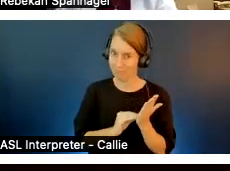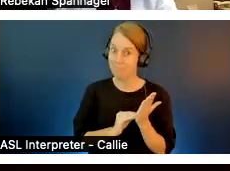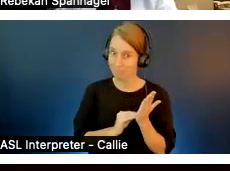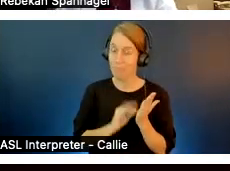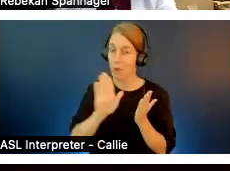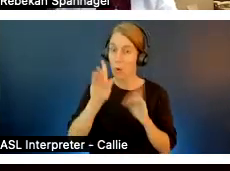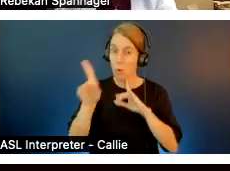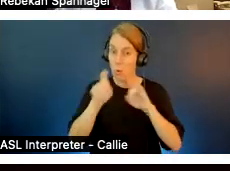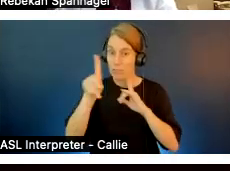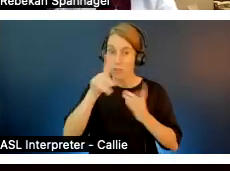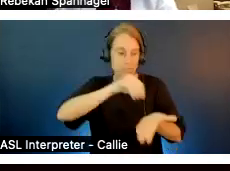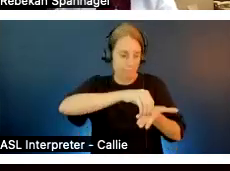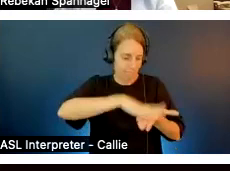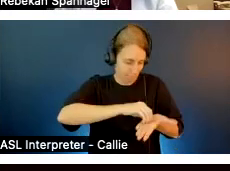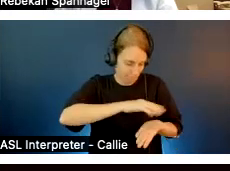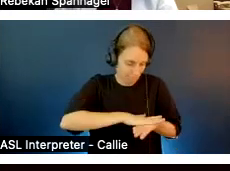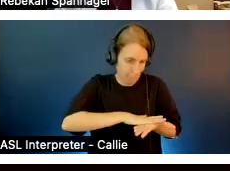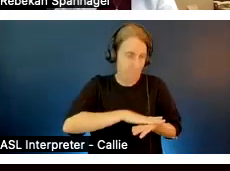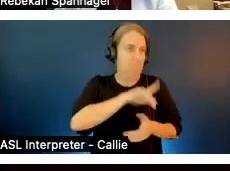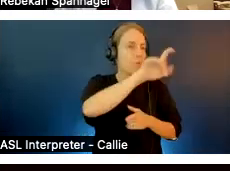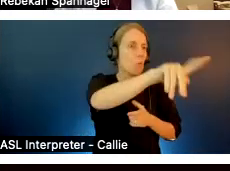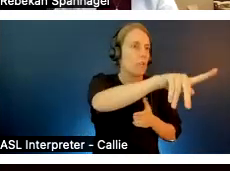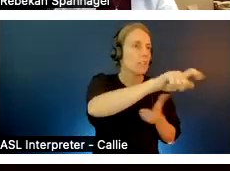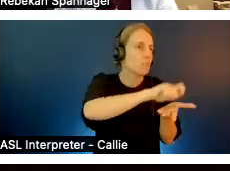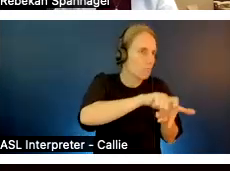and the answers that you received and who you receive them from is equally important